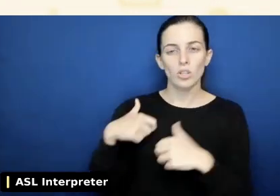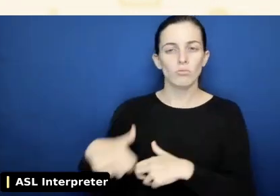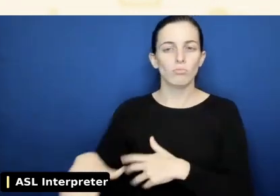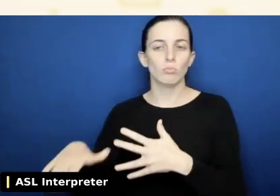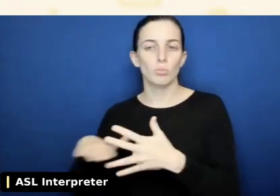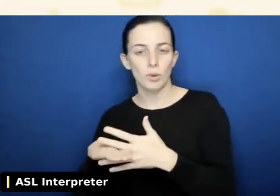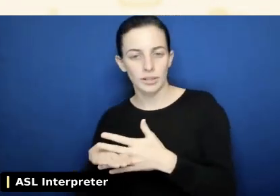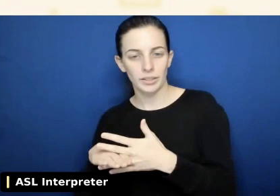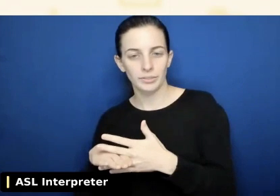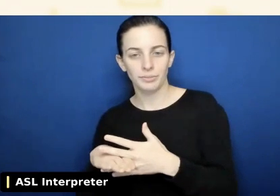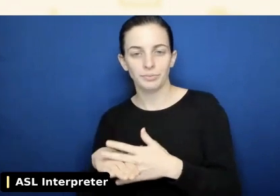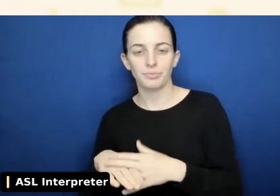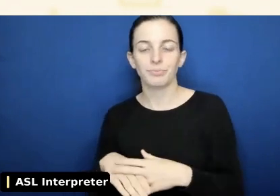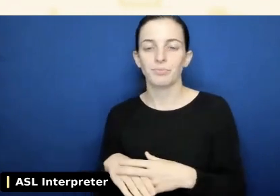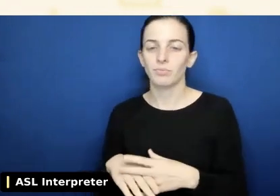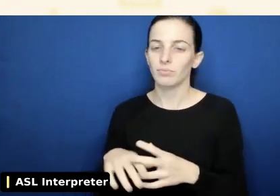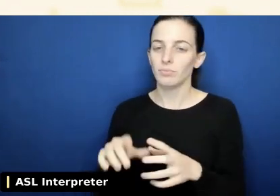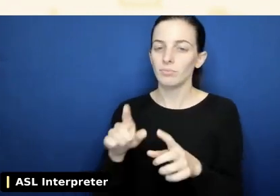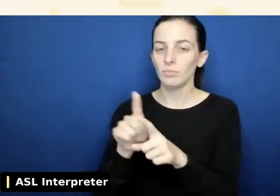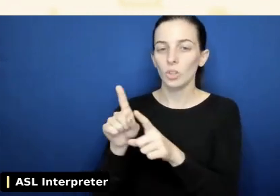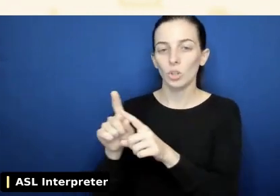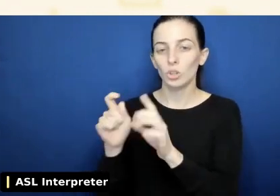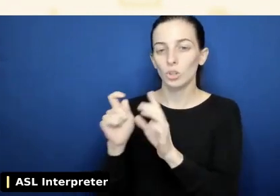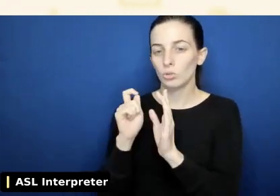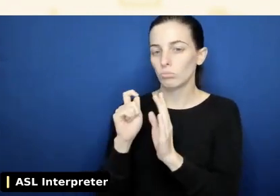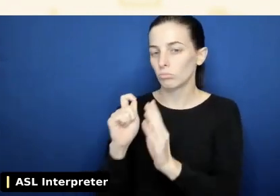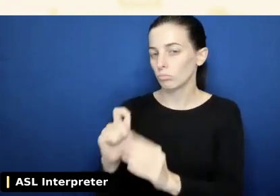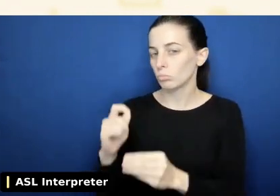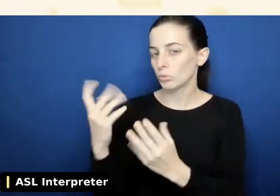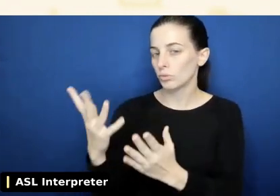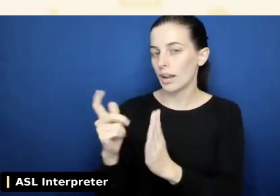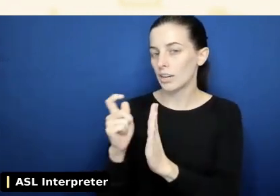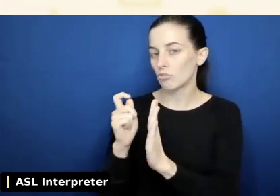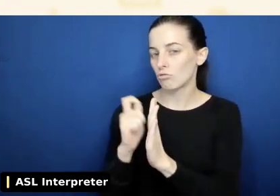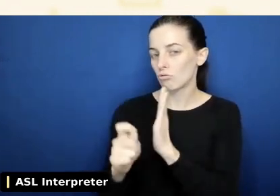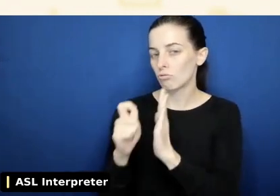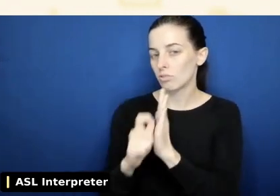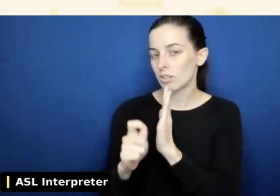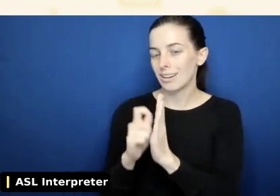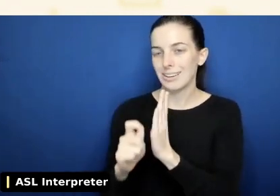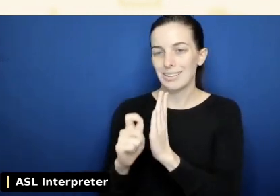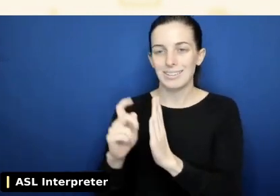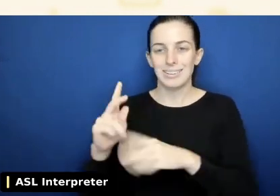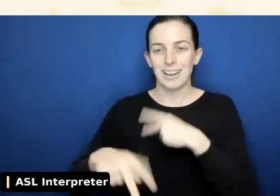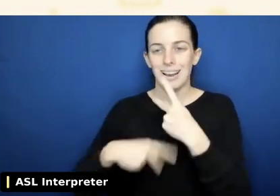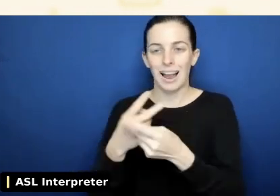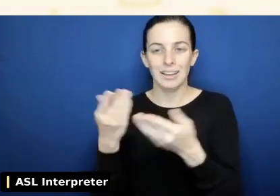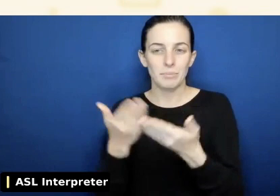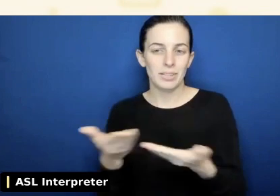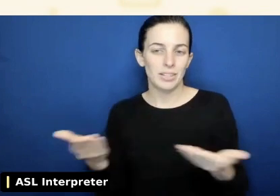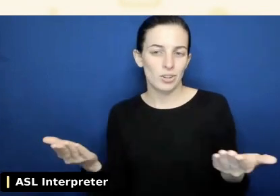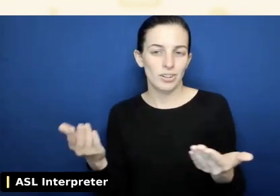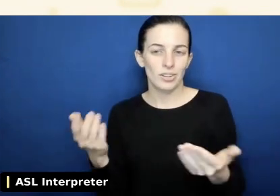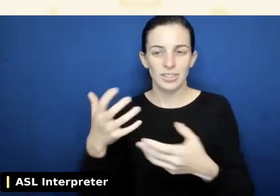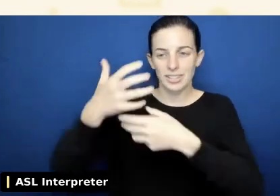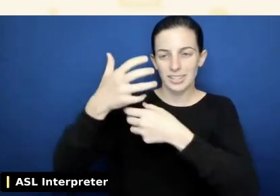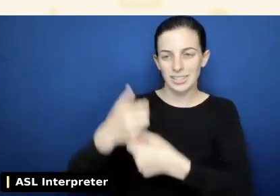and also provide different form of materials or summaries for sessions.